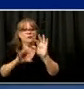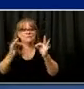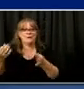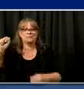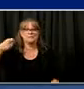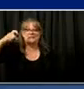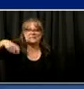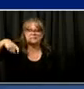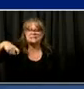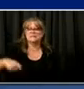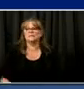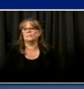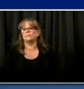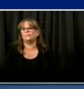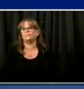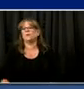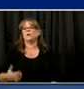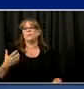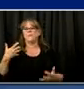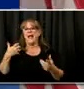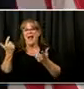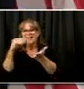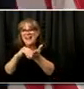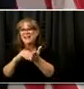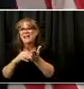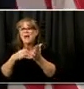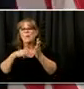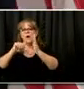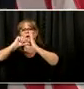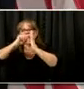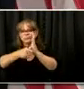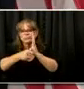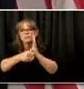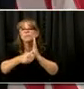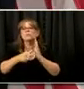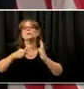partner who's helping coloradans during this time of need a corporate partner livewell enlightened